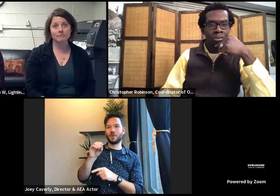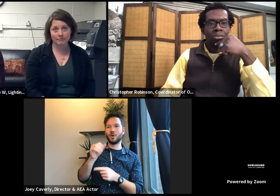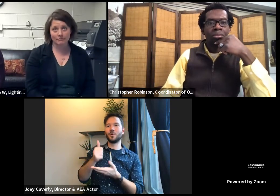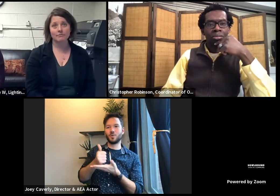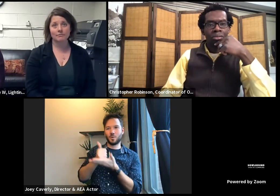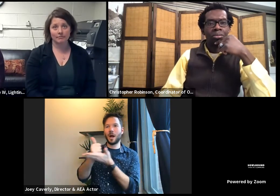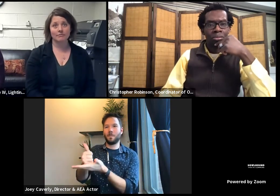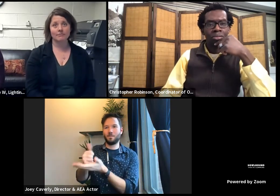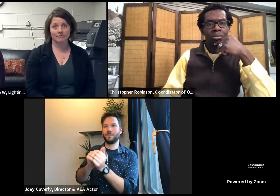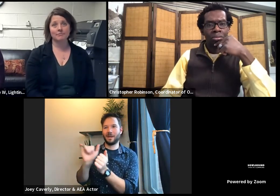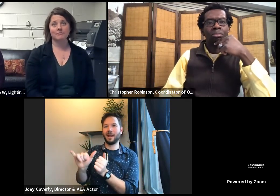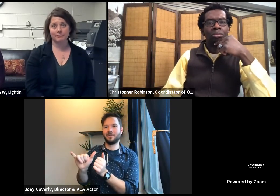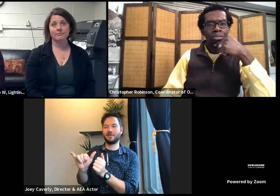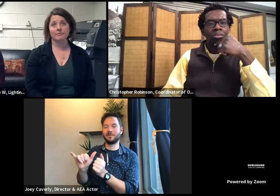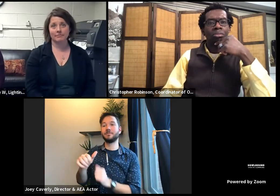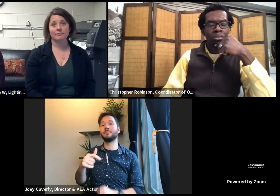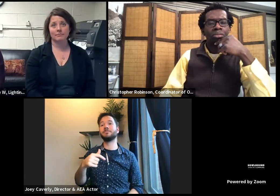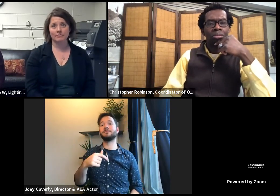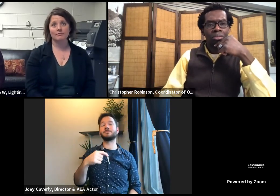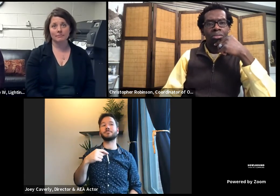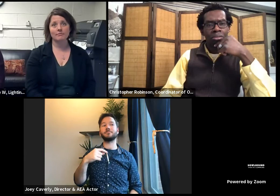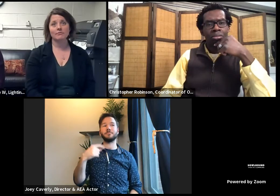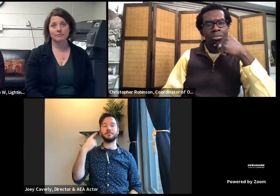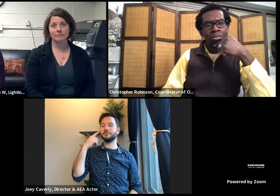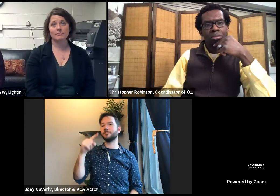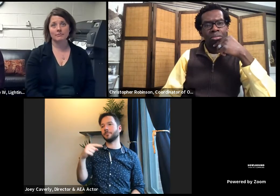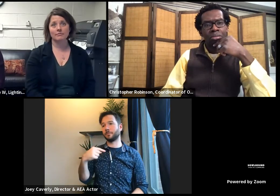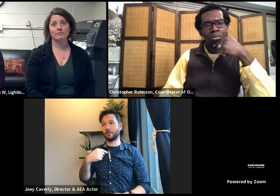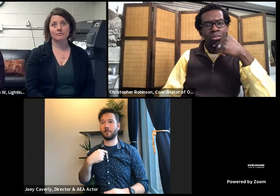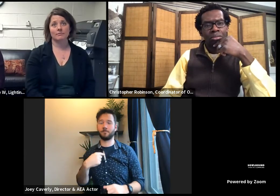in the administrative branch of the company.